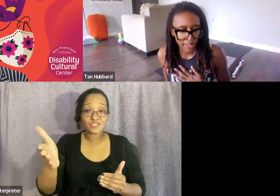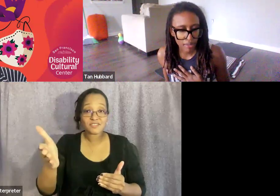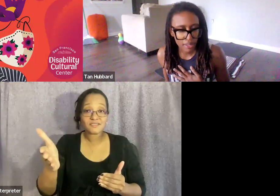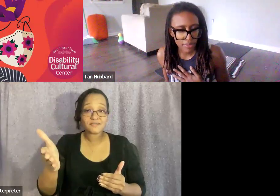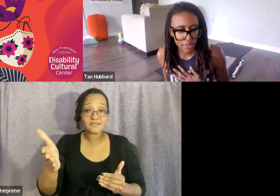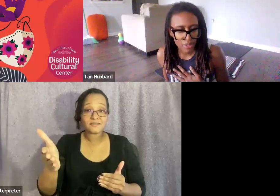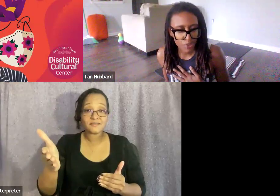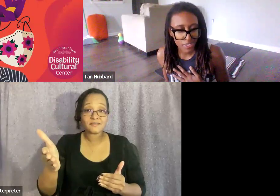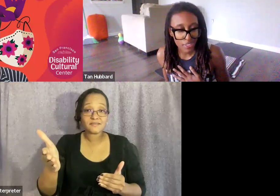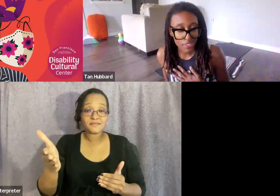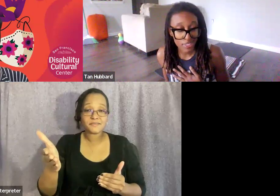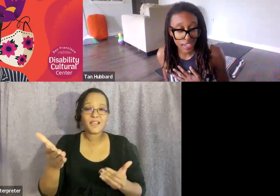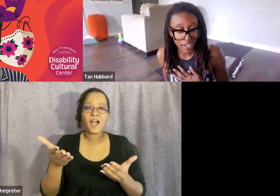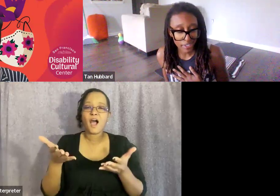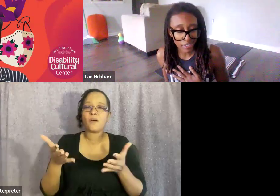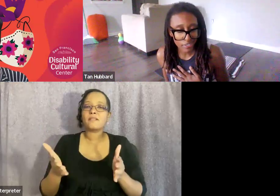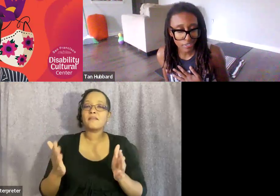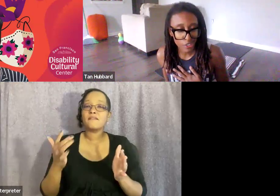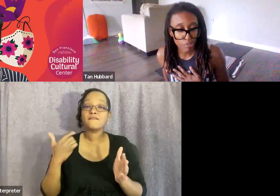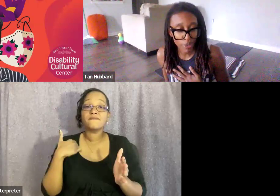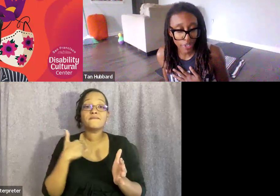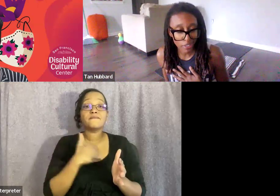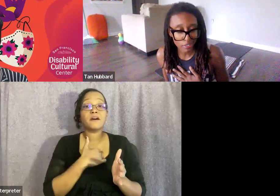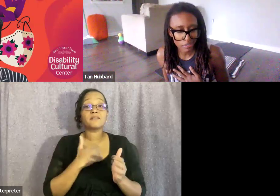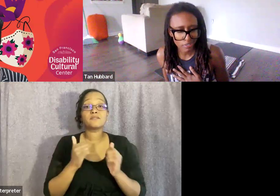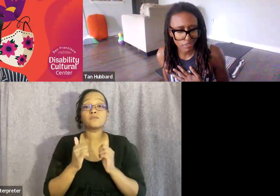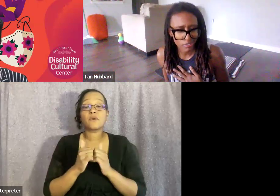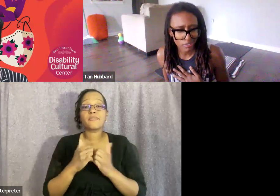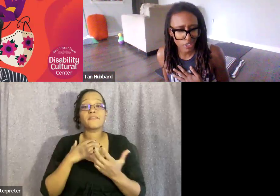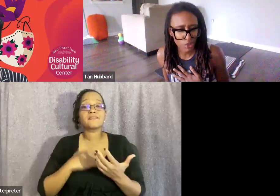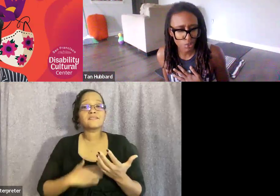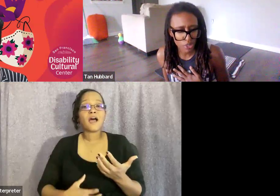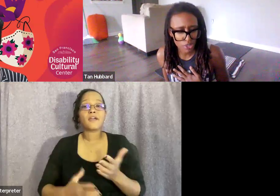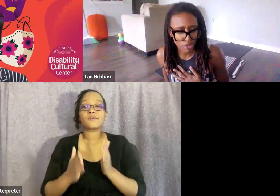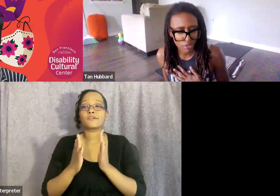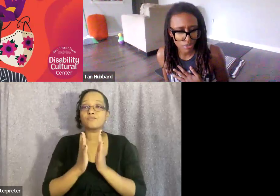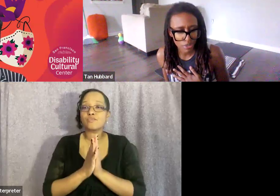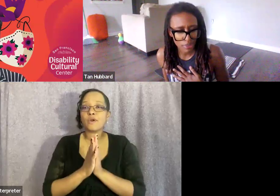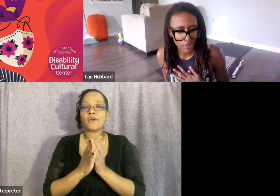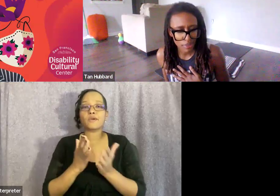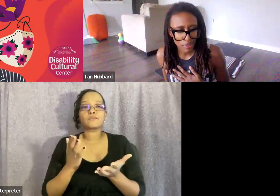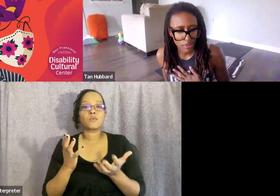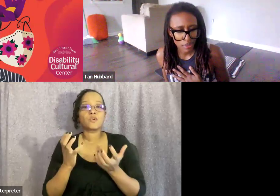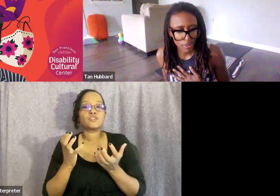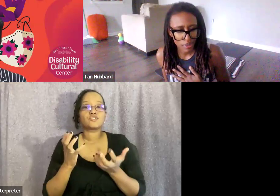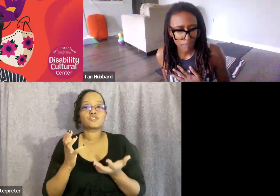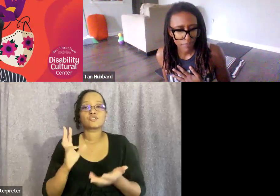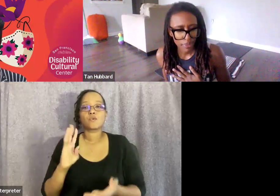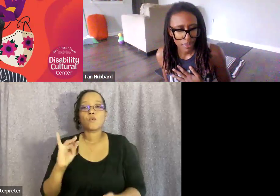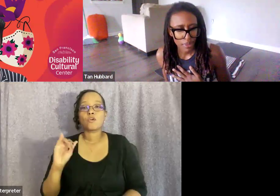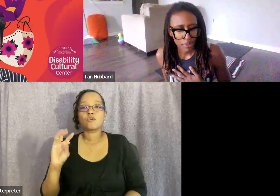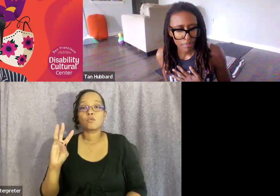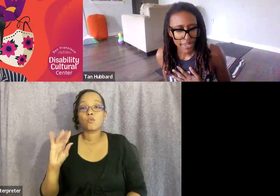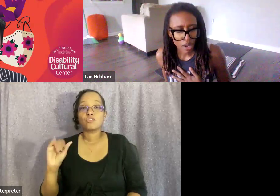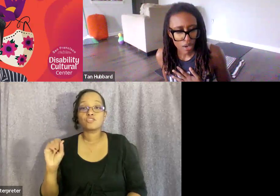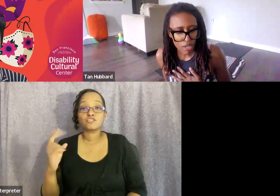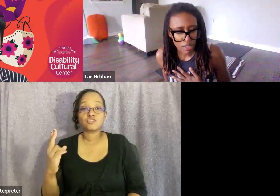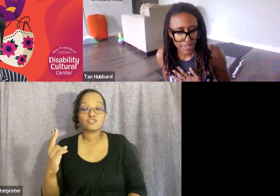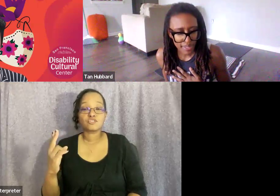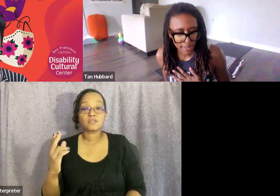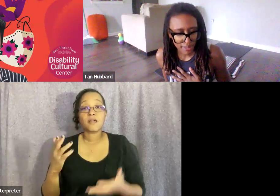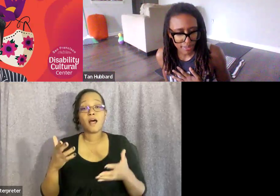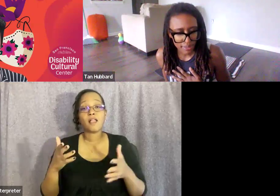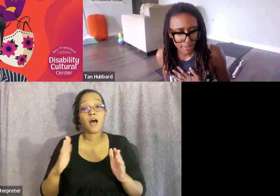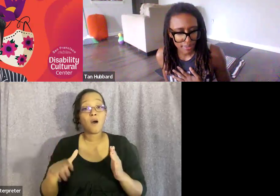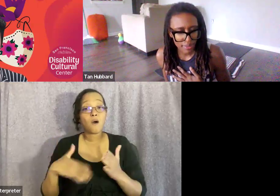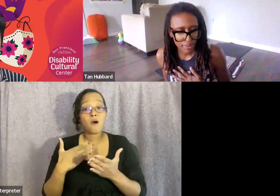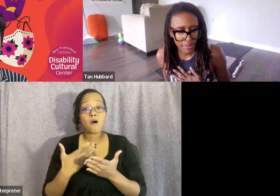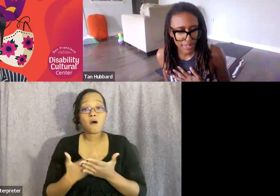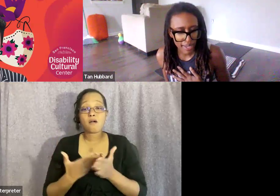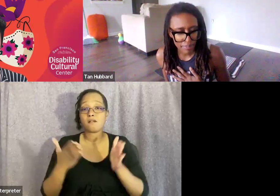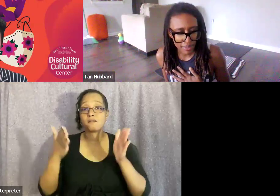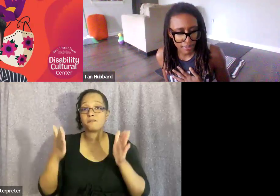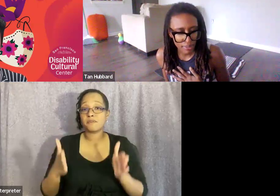And I'll leave us with this desire, this prayer, this wish: may all beings be happy,